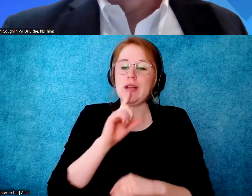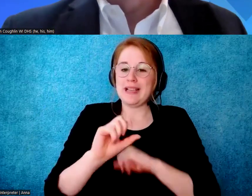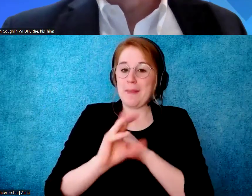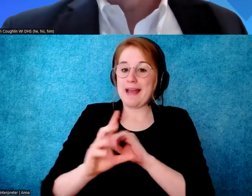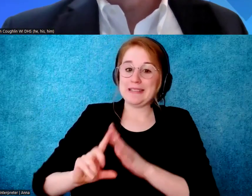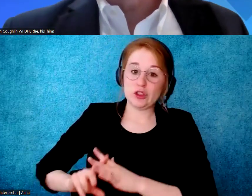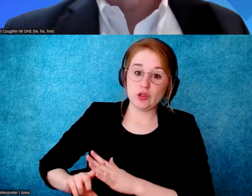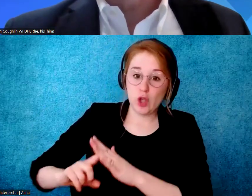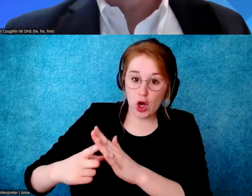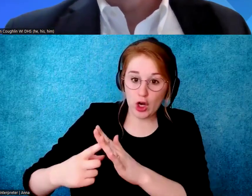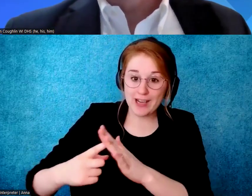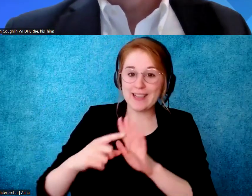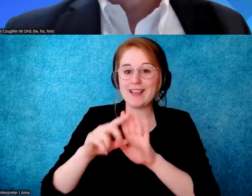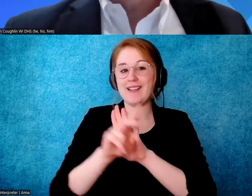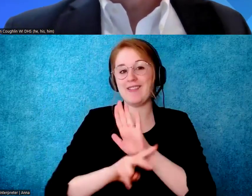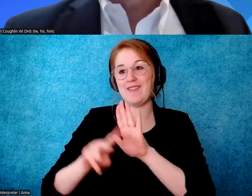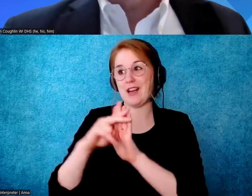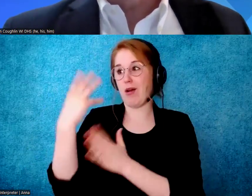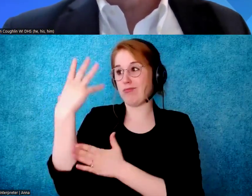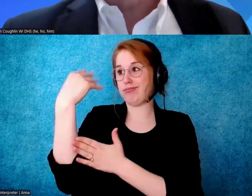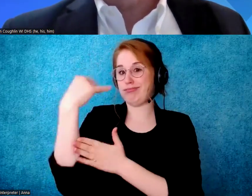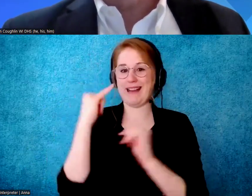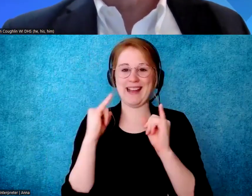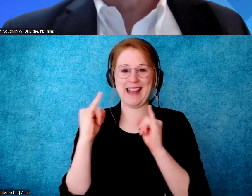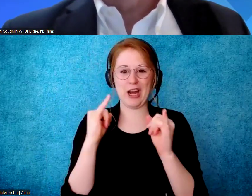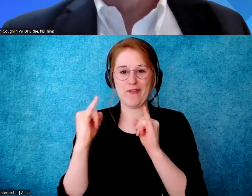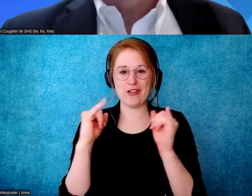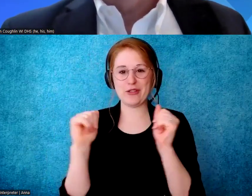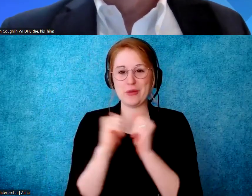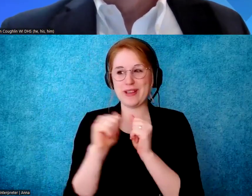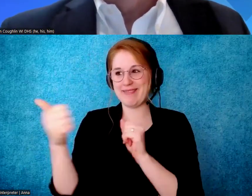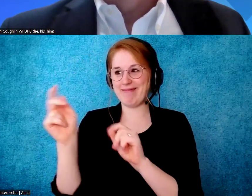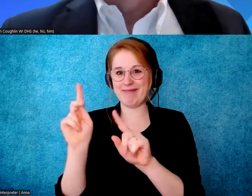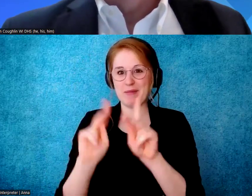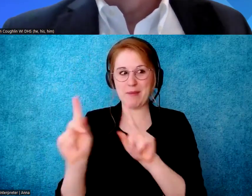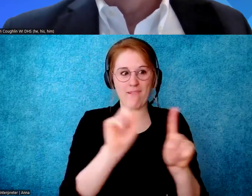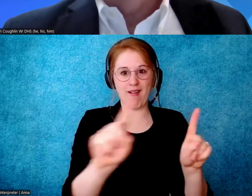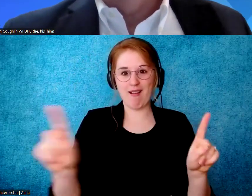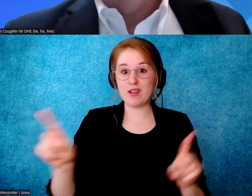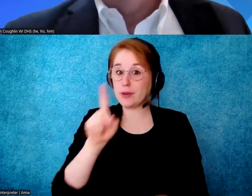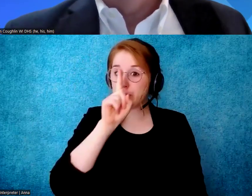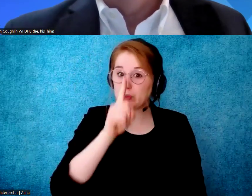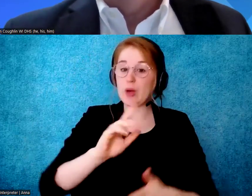by videotaping our interviews with different people and the story, the true story of what it's like